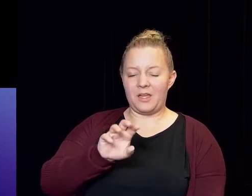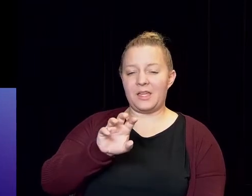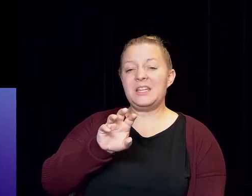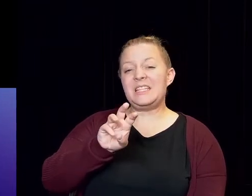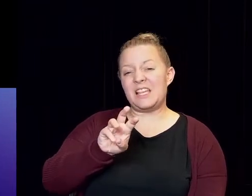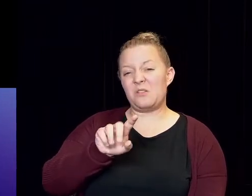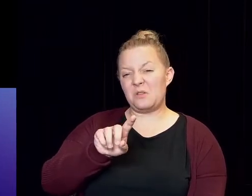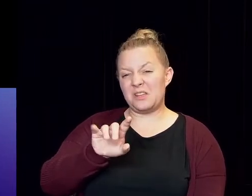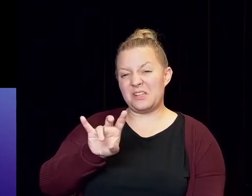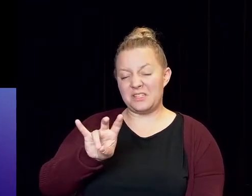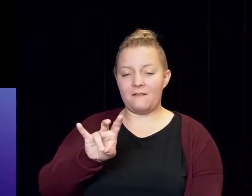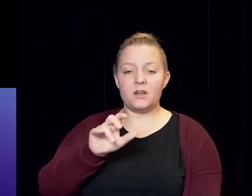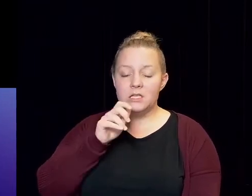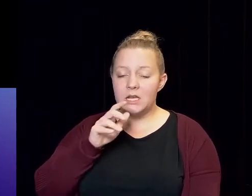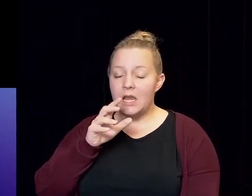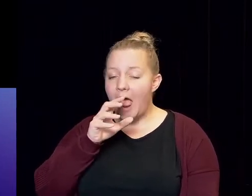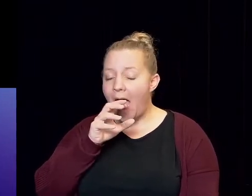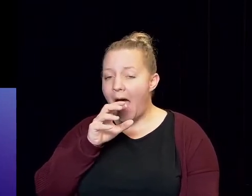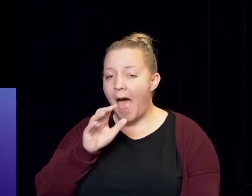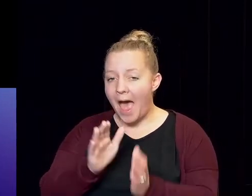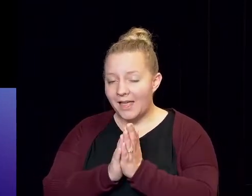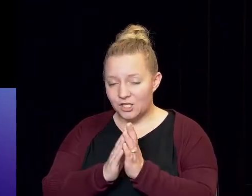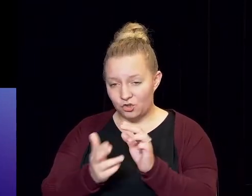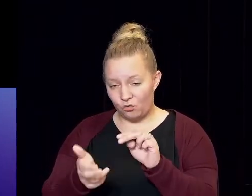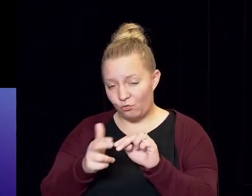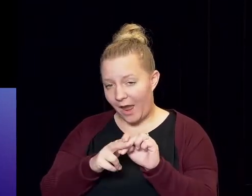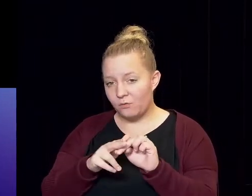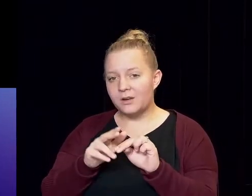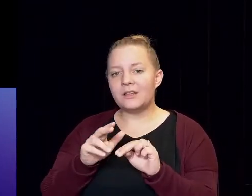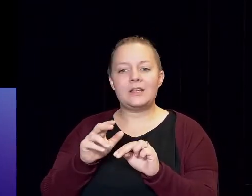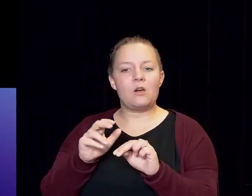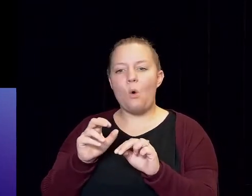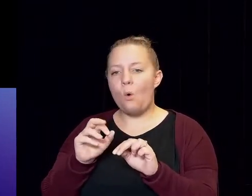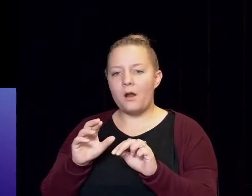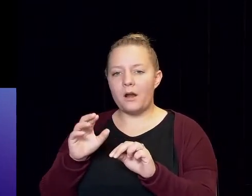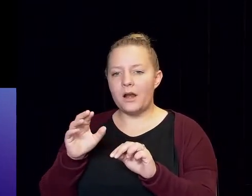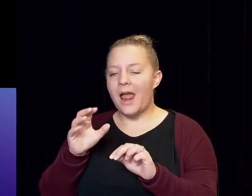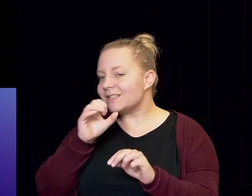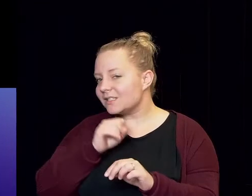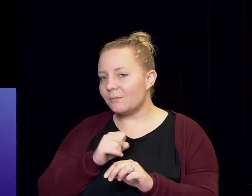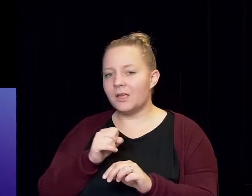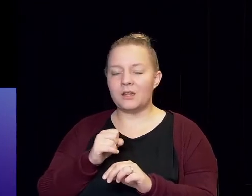not ask us to estimate. And, if it's a decimal that truncates or ends nicely like that, you may as well